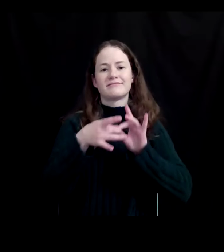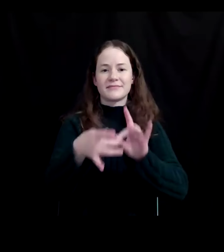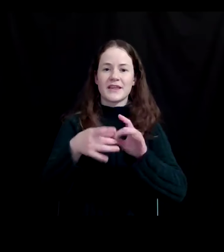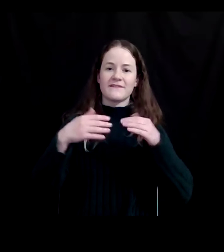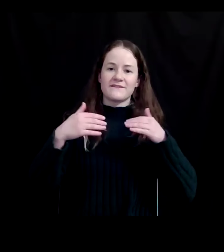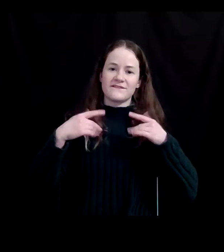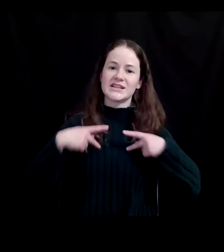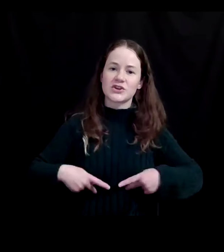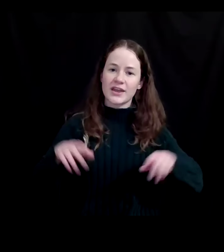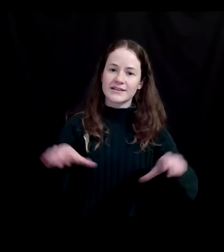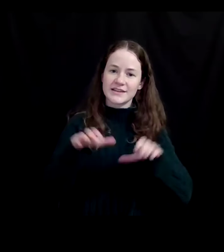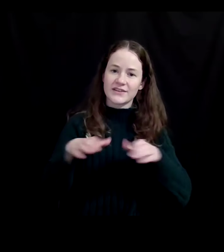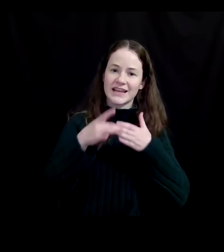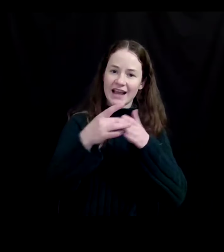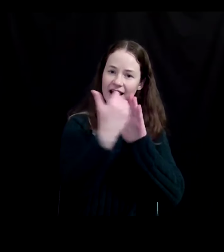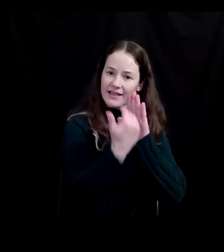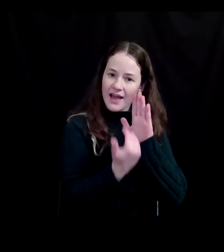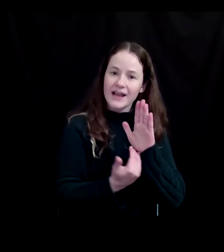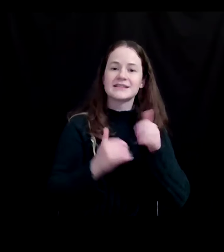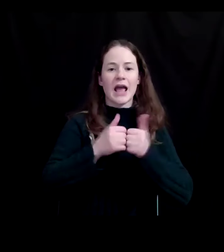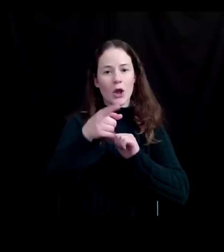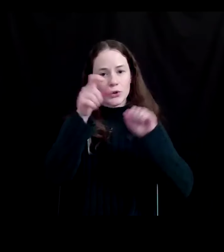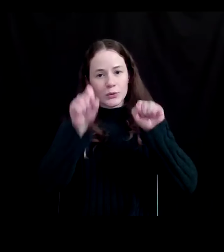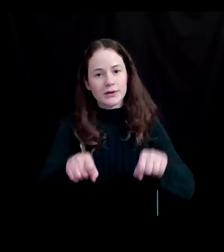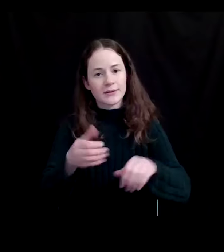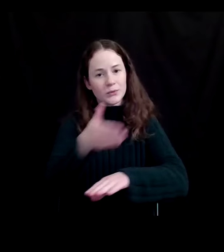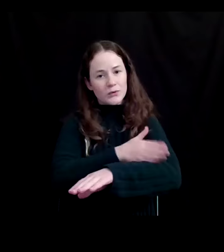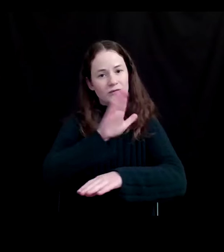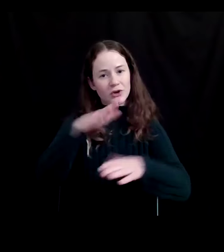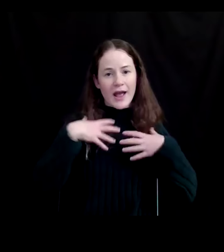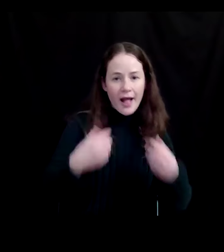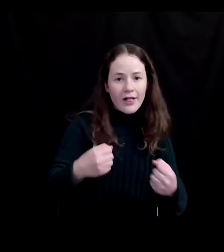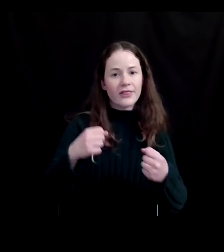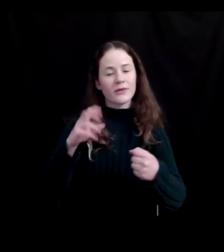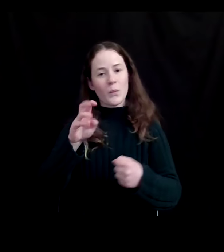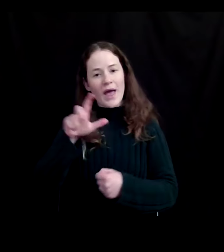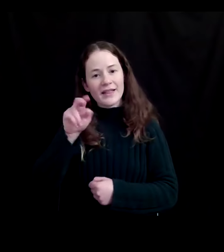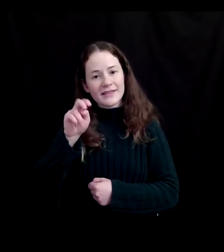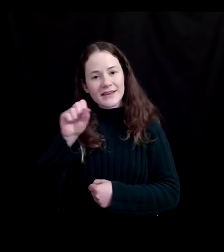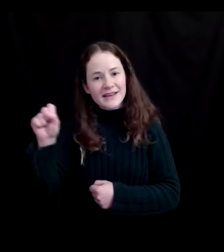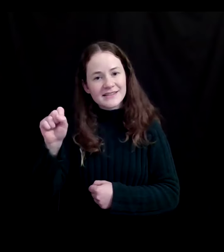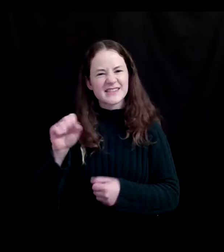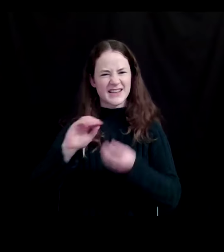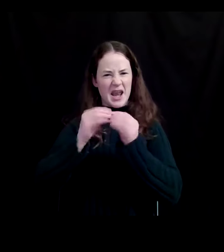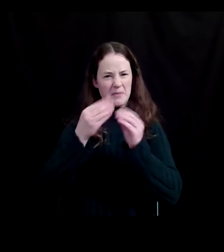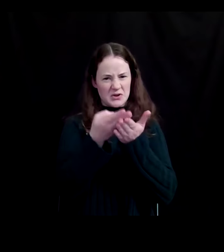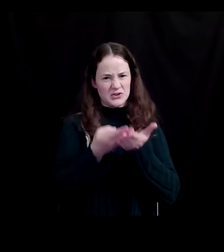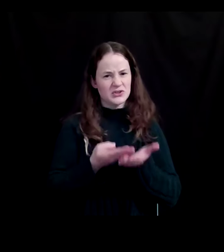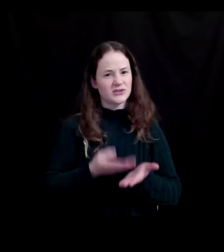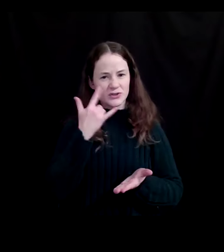do to improve your health and wellness. Um what those numbers might look like and give you some ideas about how you